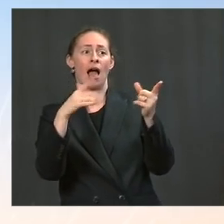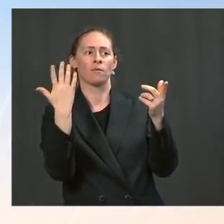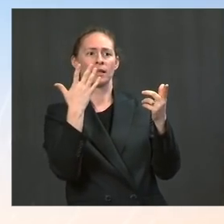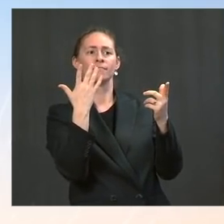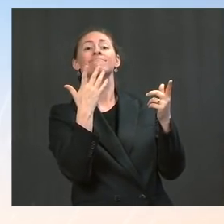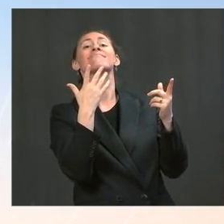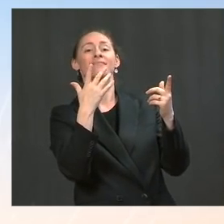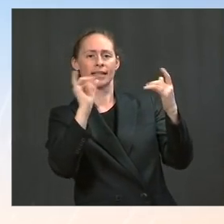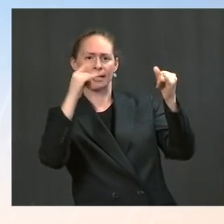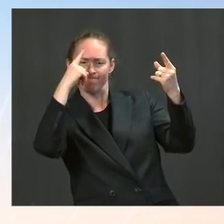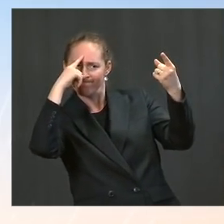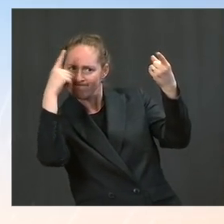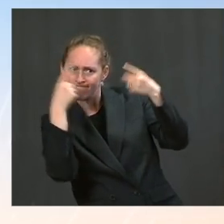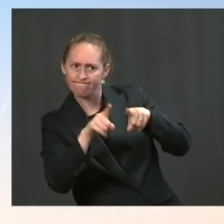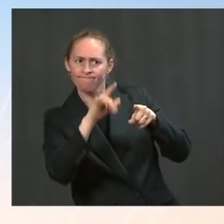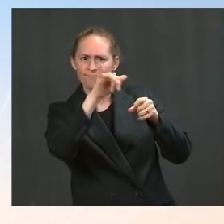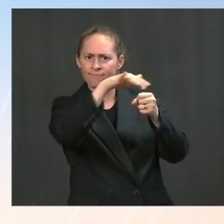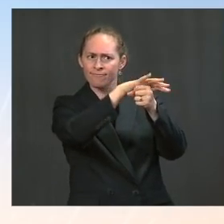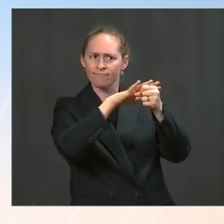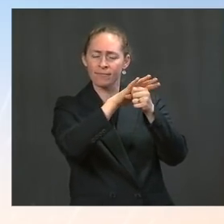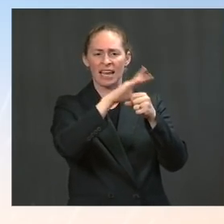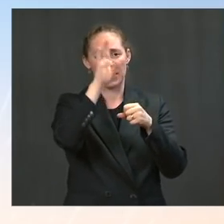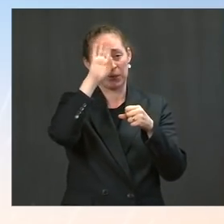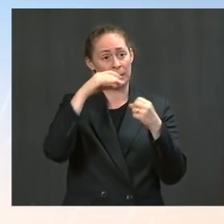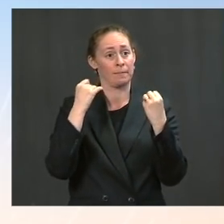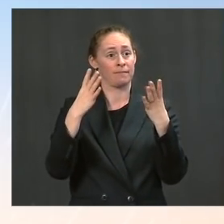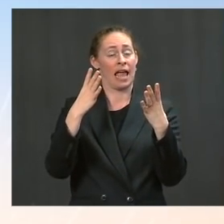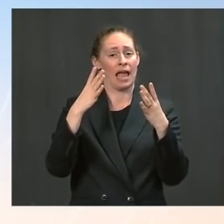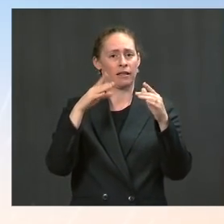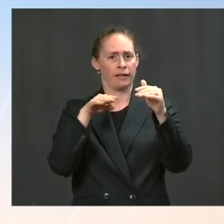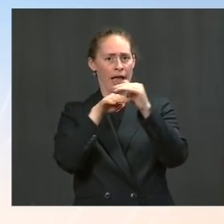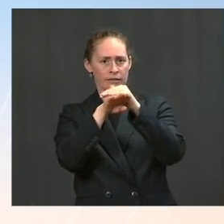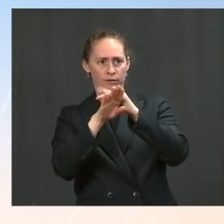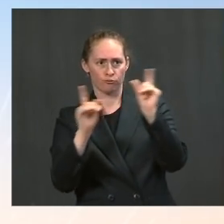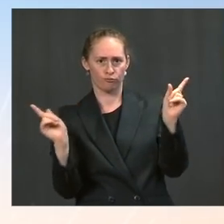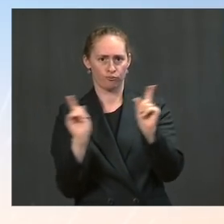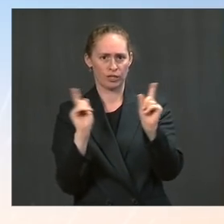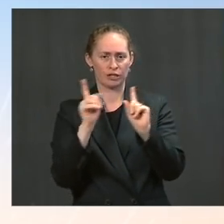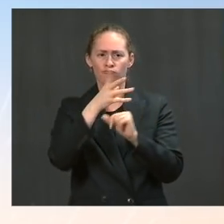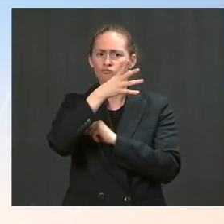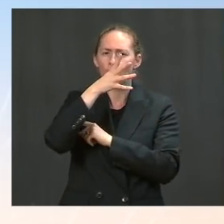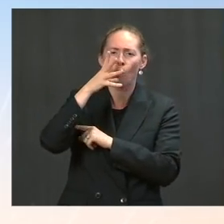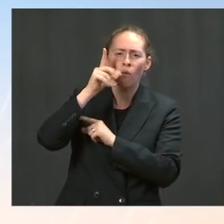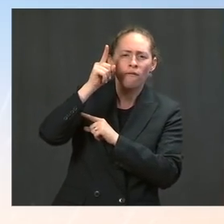we know access is a huge issue in rural communities, because people may not le- -- live near a pharmacy.